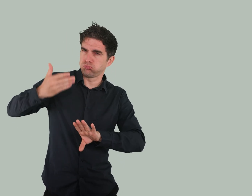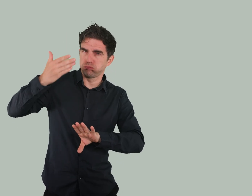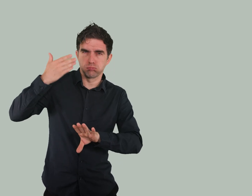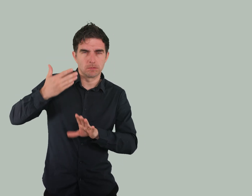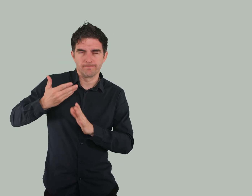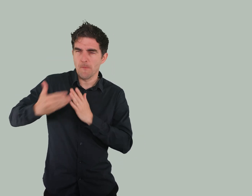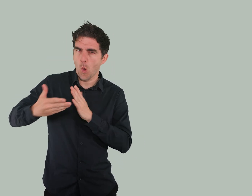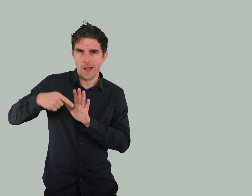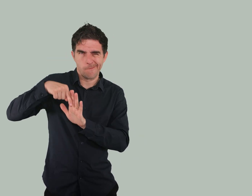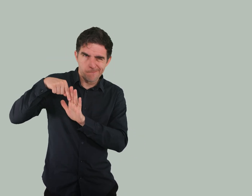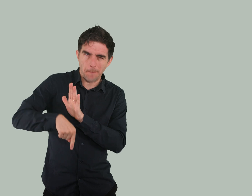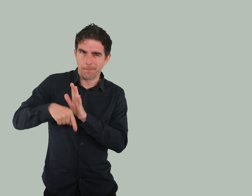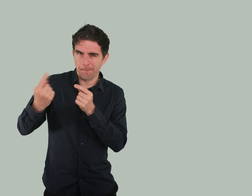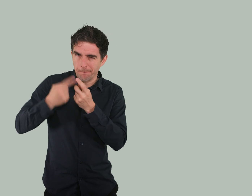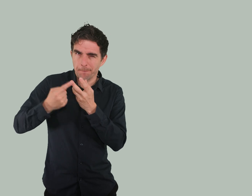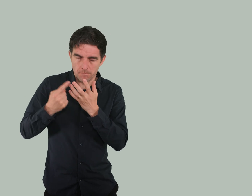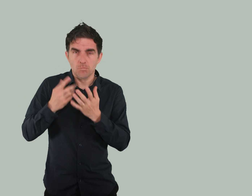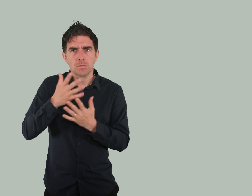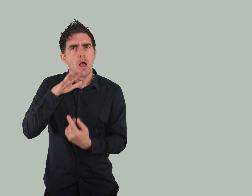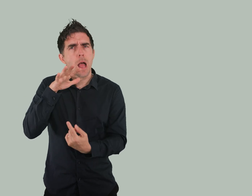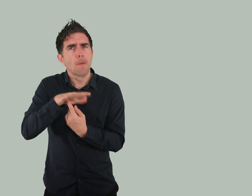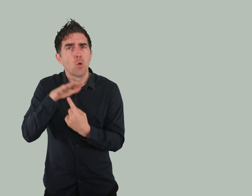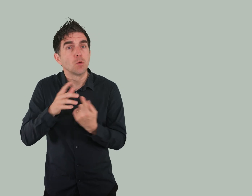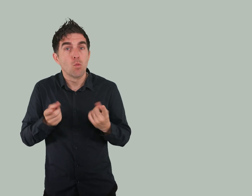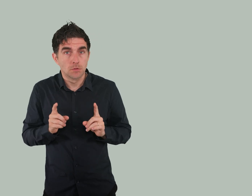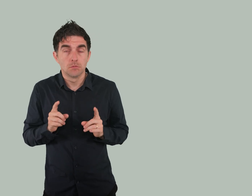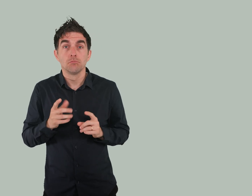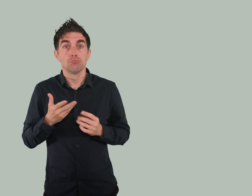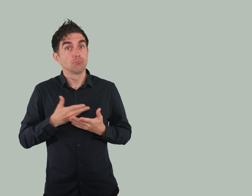The critical thing is this: